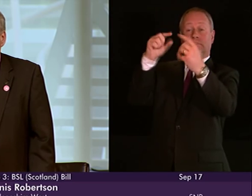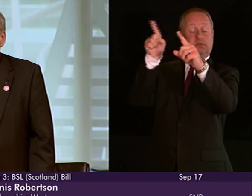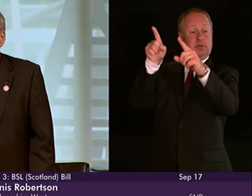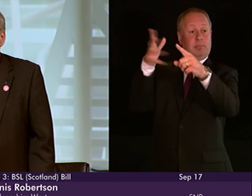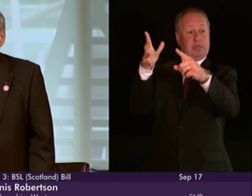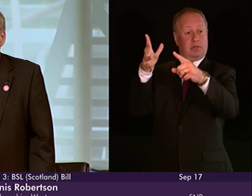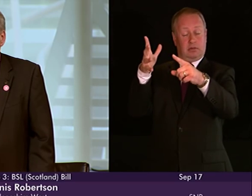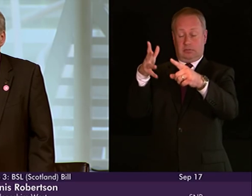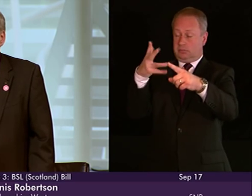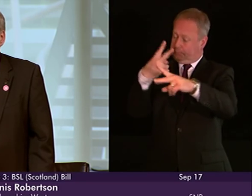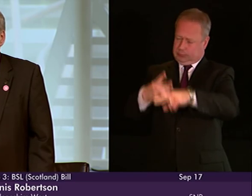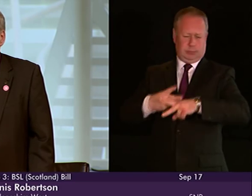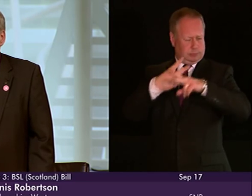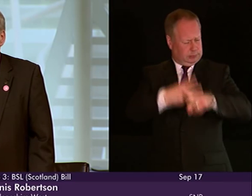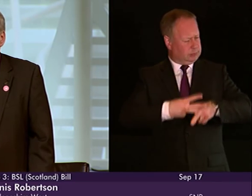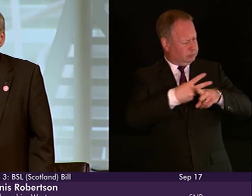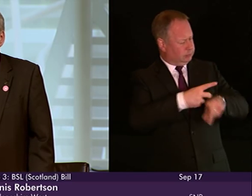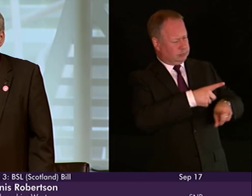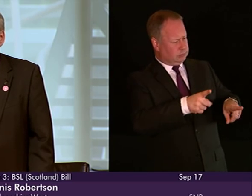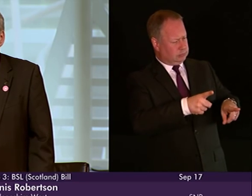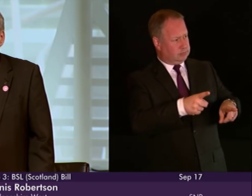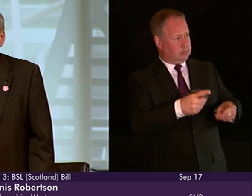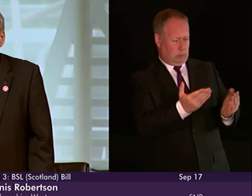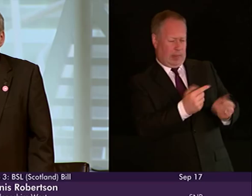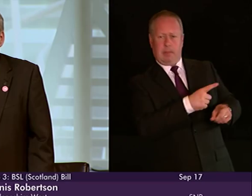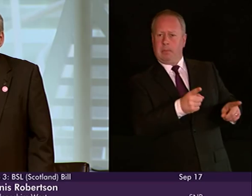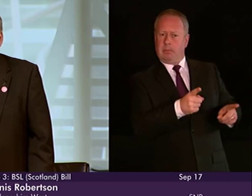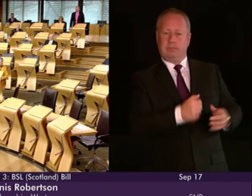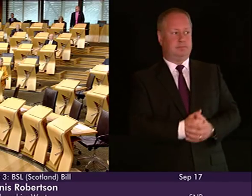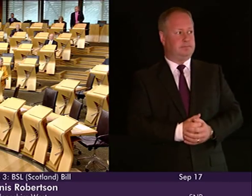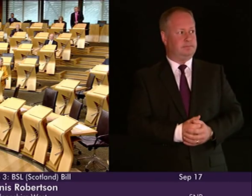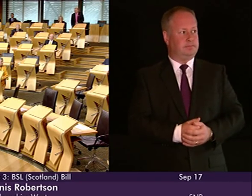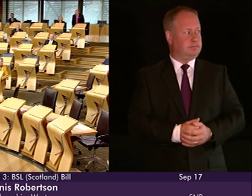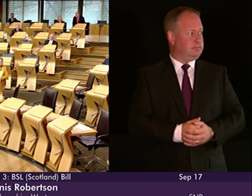have been adequately looked after, with their requirements accommodated?